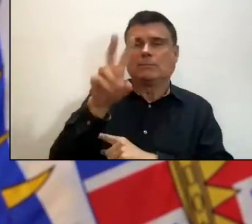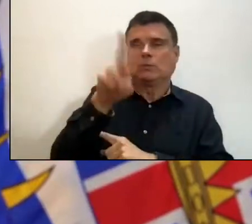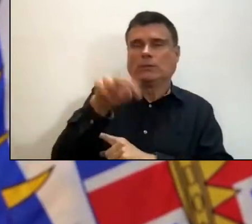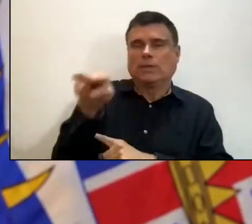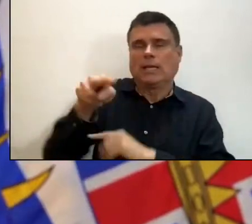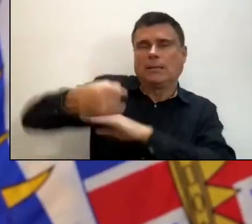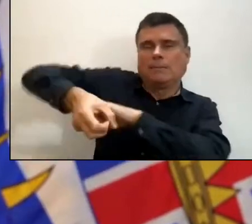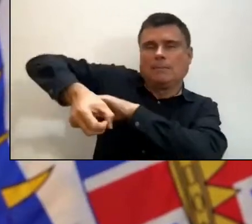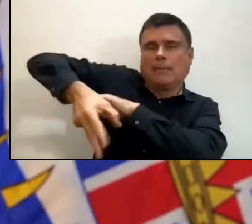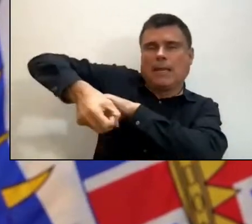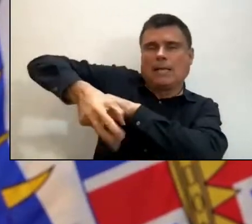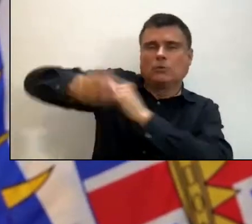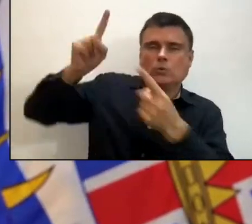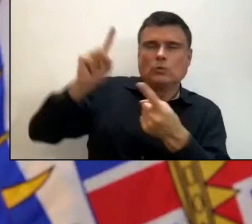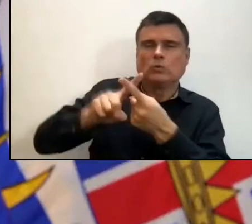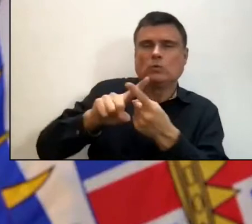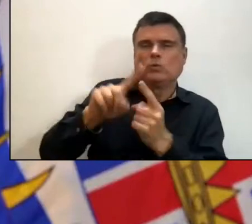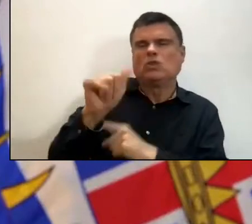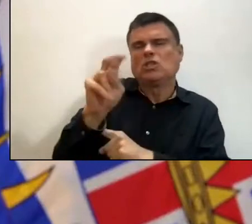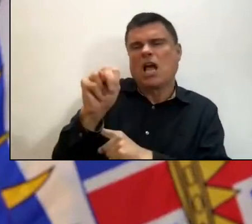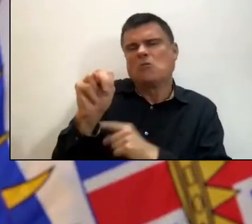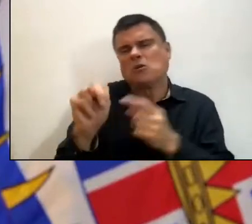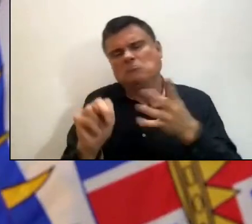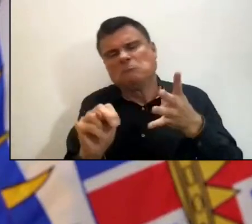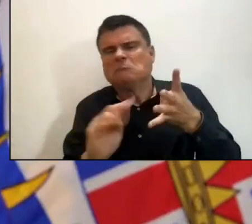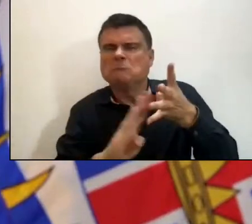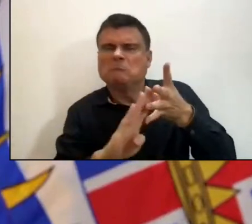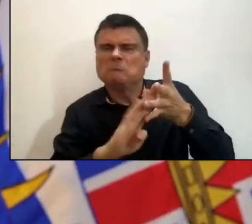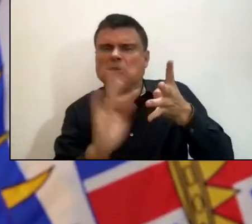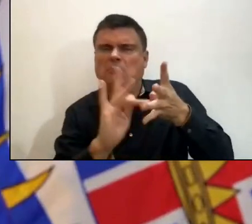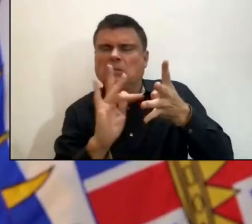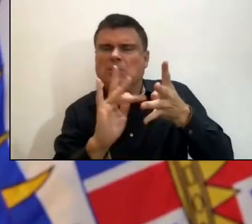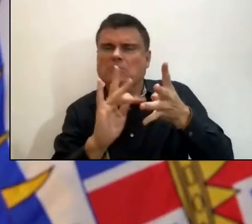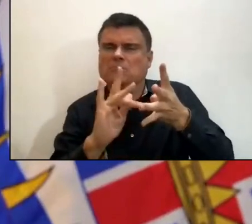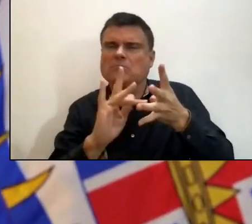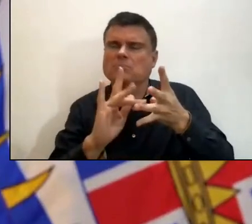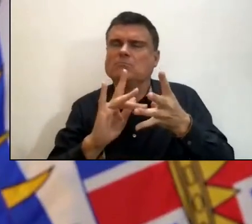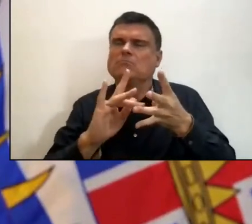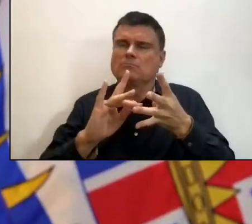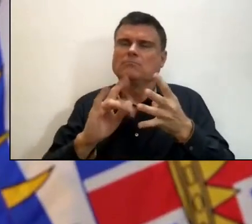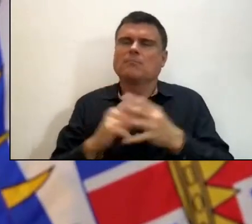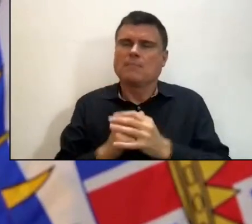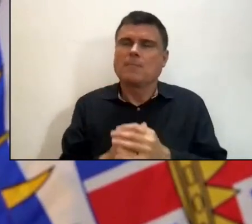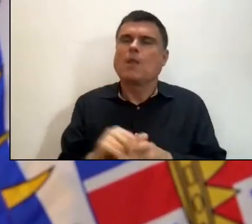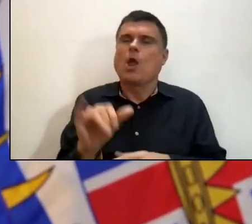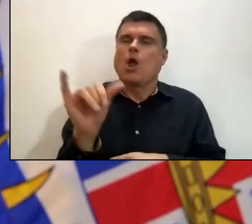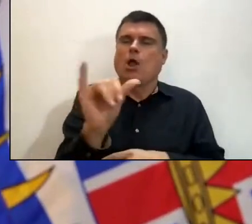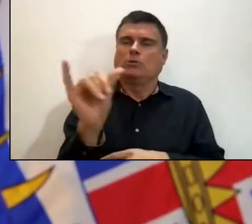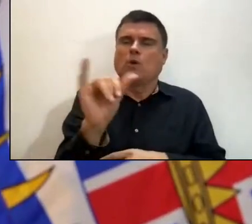January. In addition, we will be talking about how our rapid testing program will supplement what we